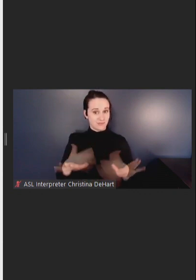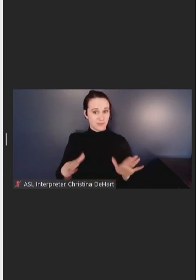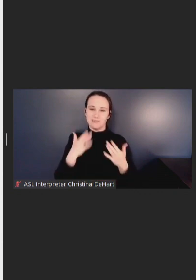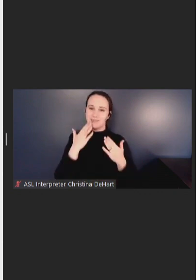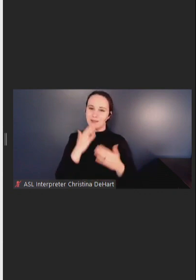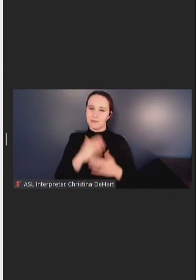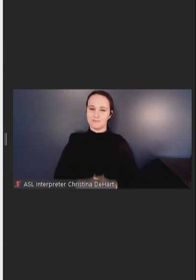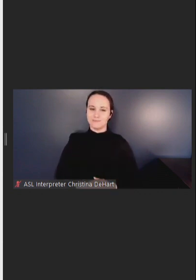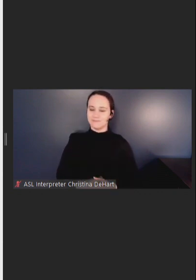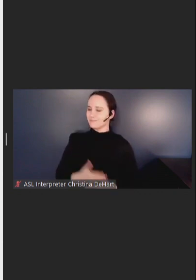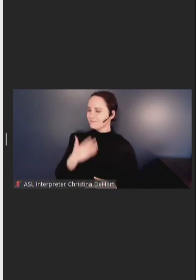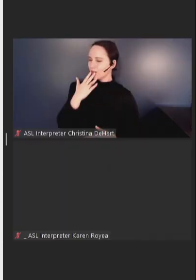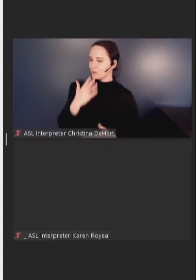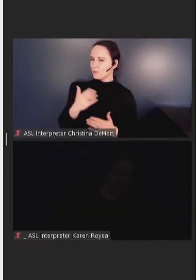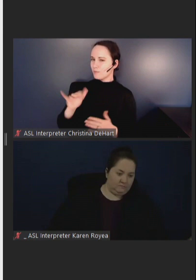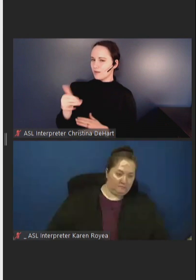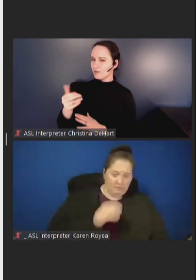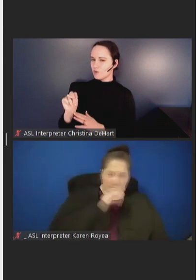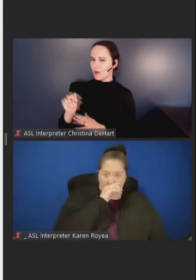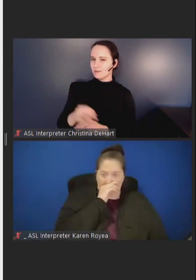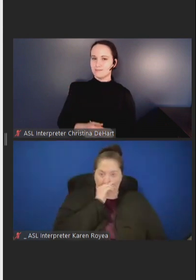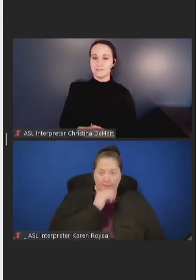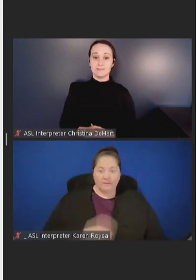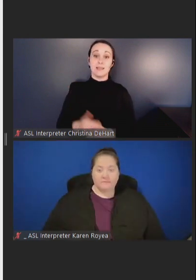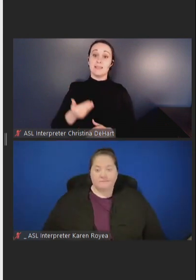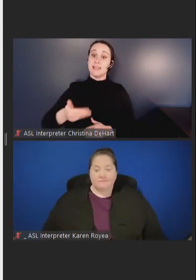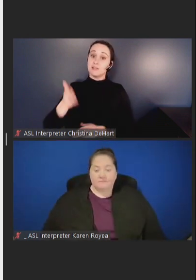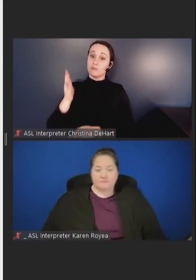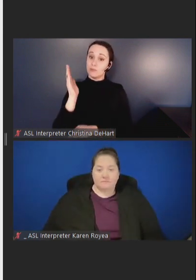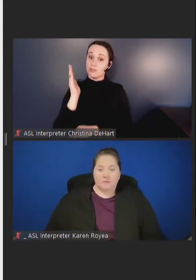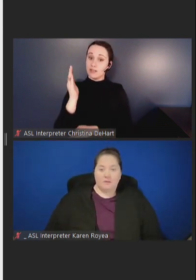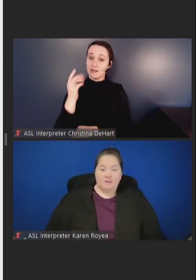Robert Hopkins: Thank you very much, John. Our next presentation is from HRSA,